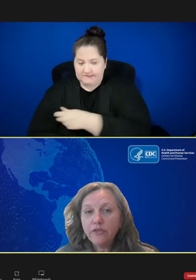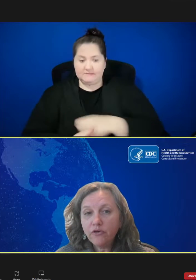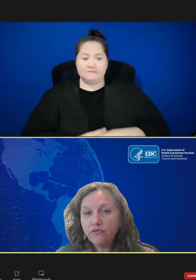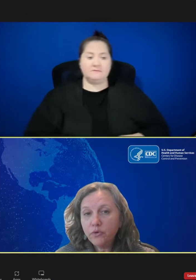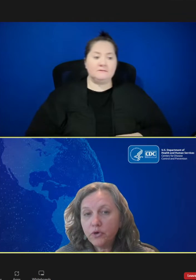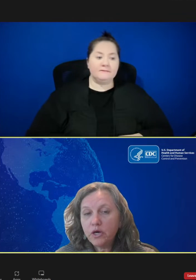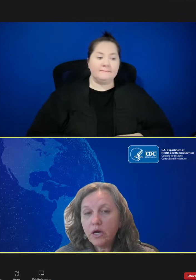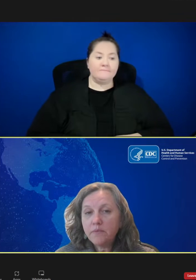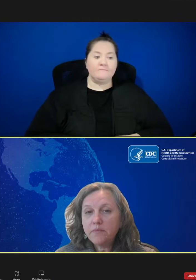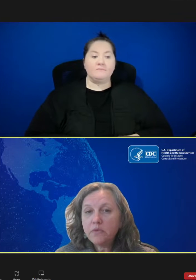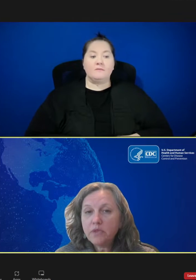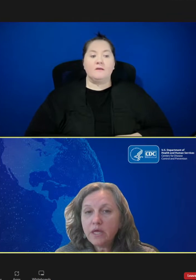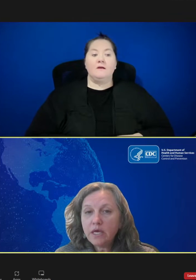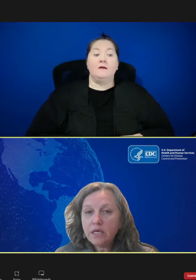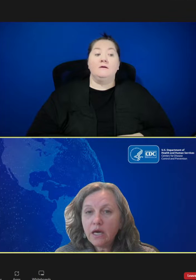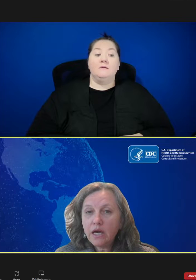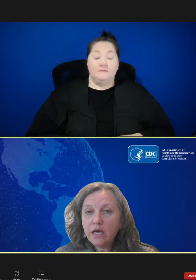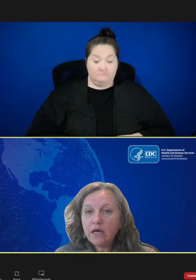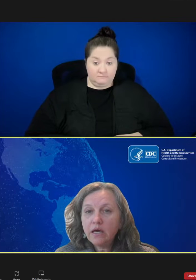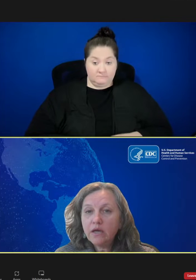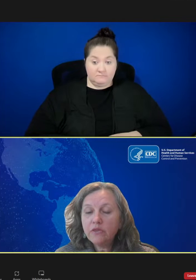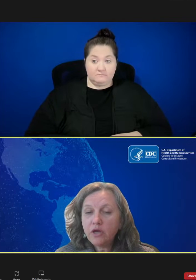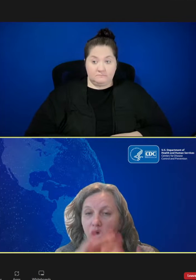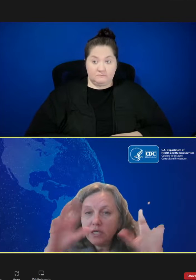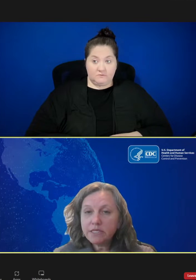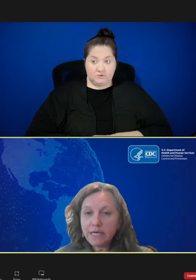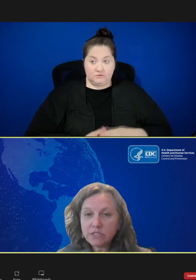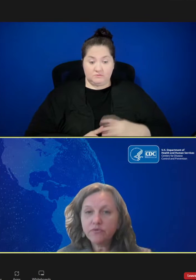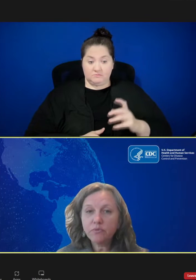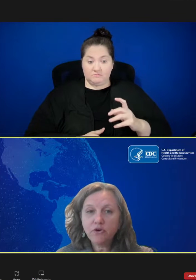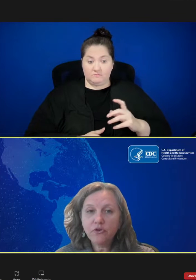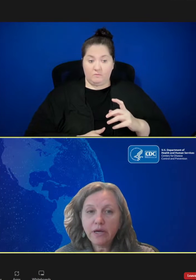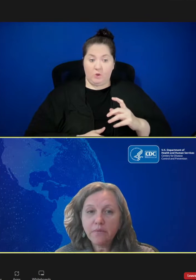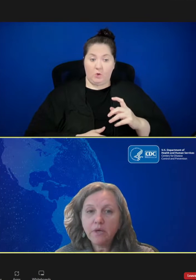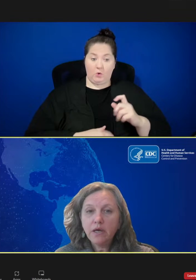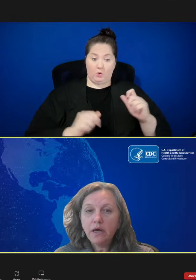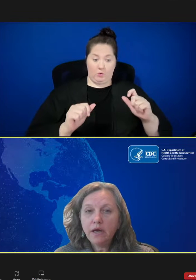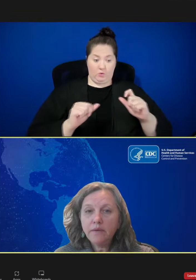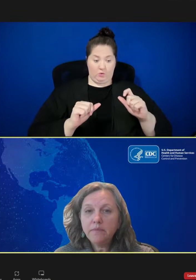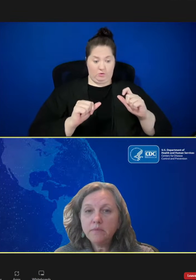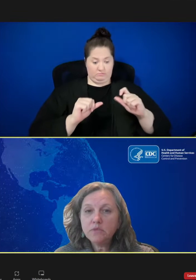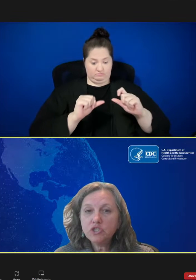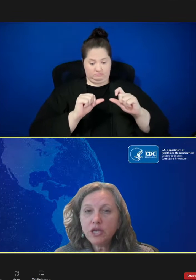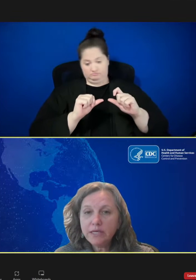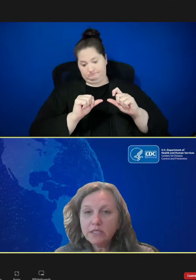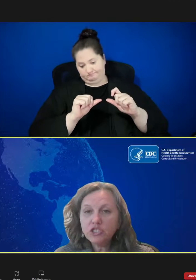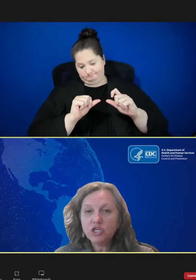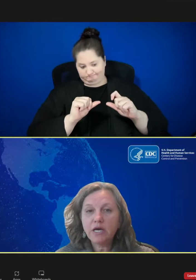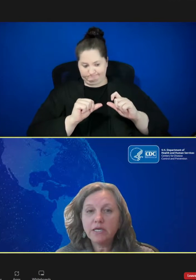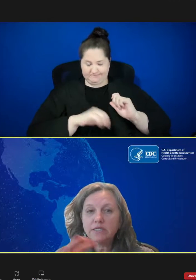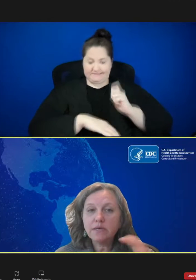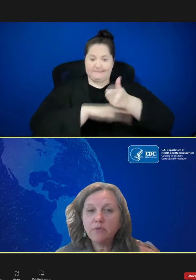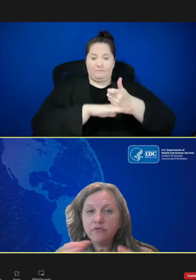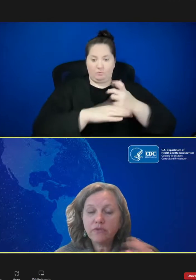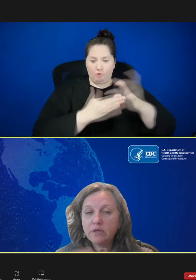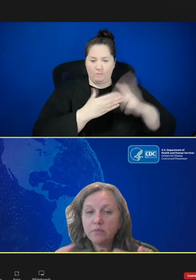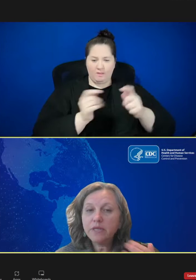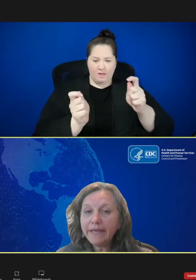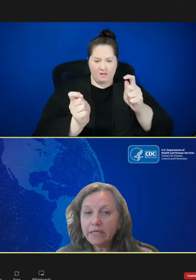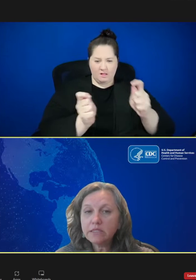Therefore, the architects of the program changed some of the plans